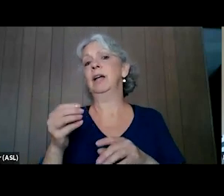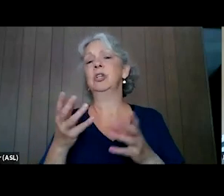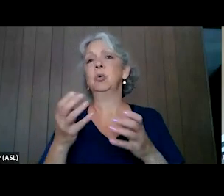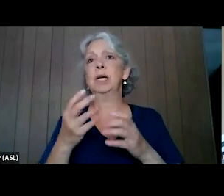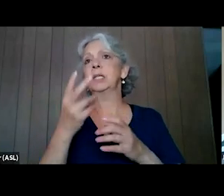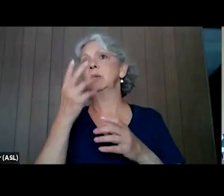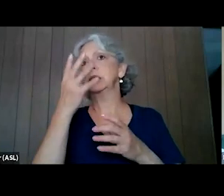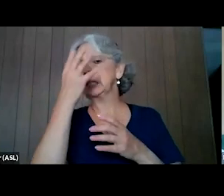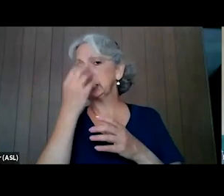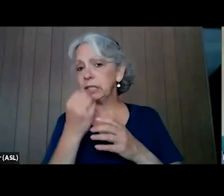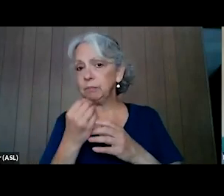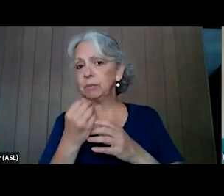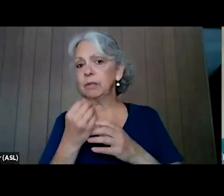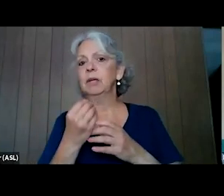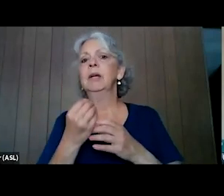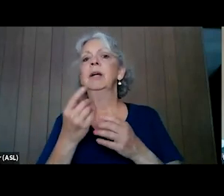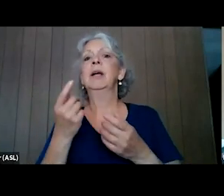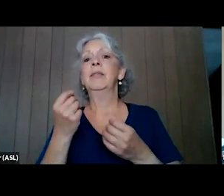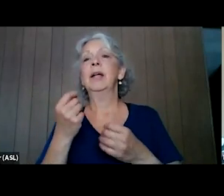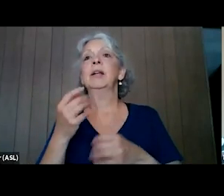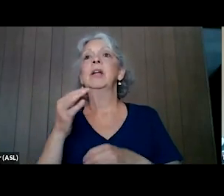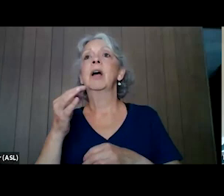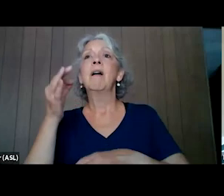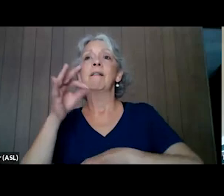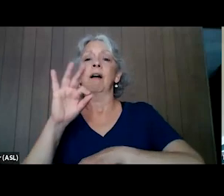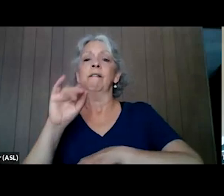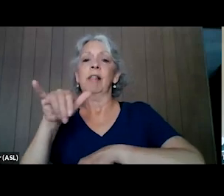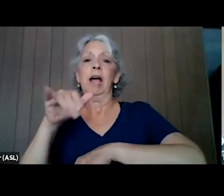So you're gonna get maggots in your infection, in your wounds, and it's horrible.